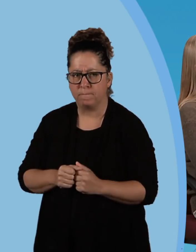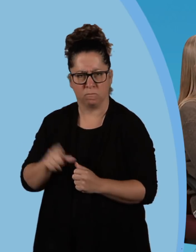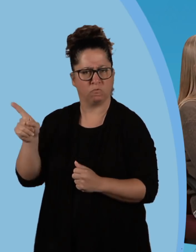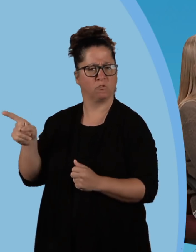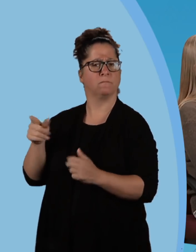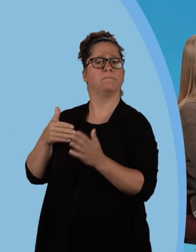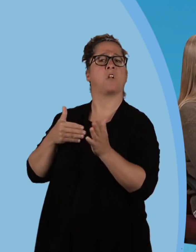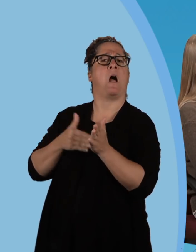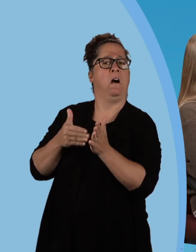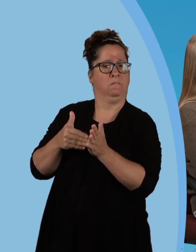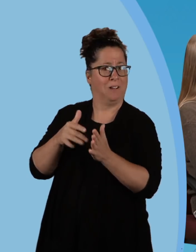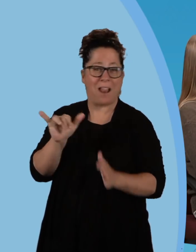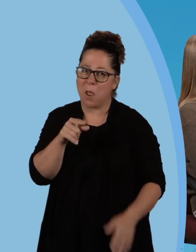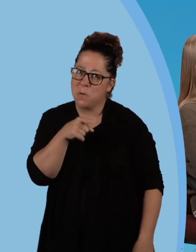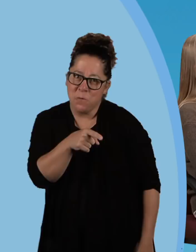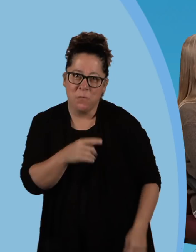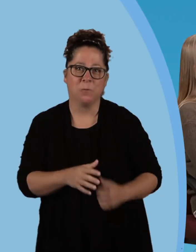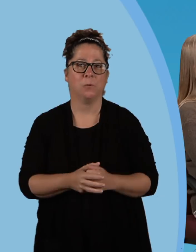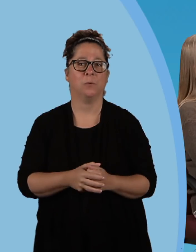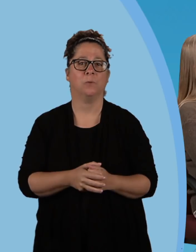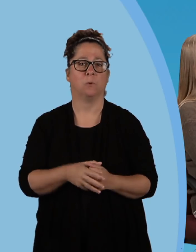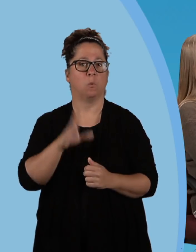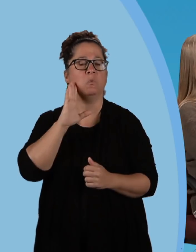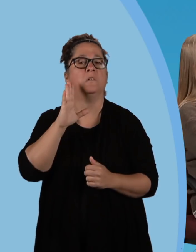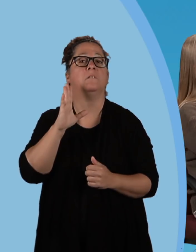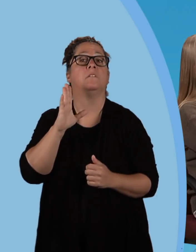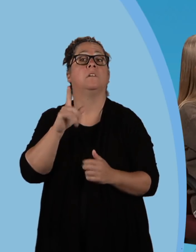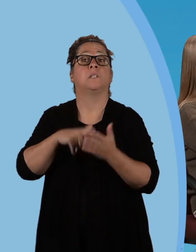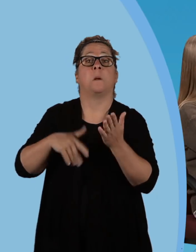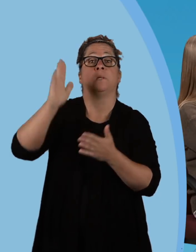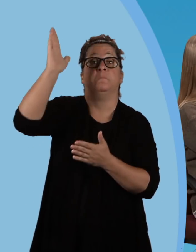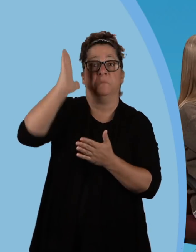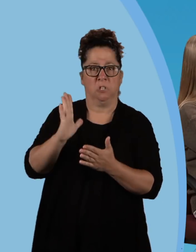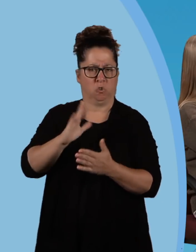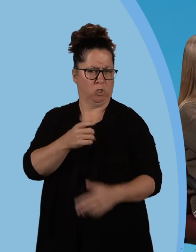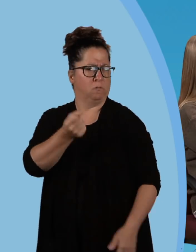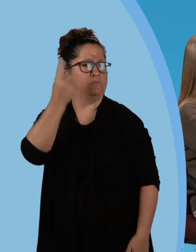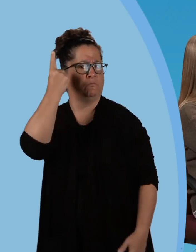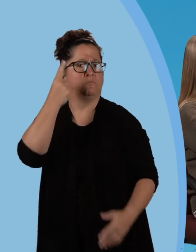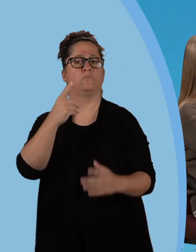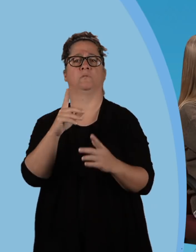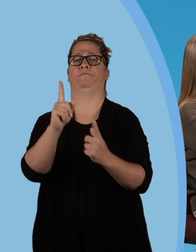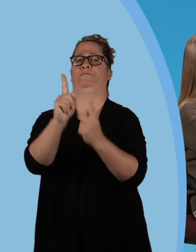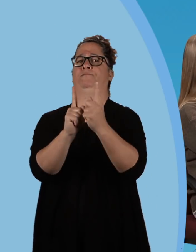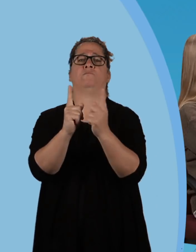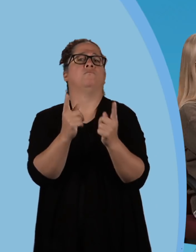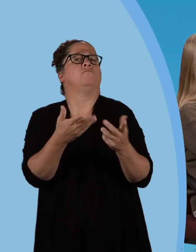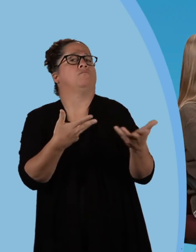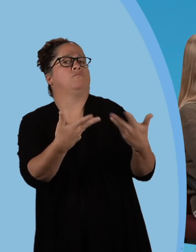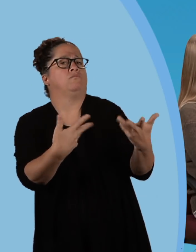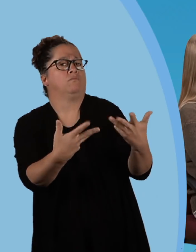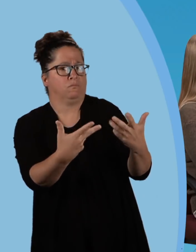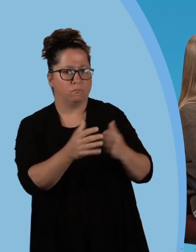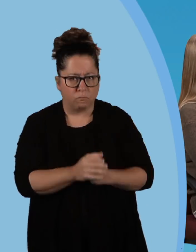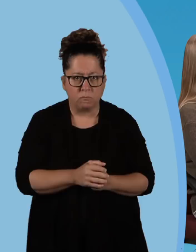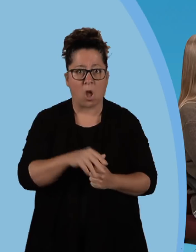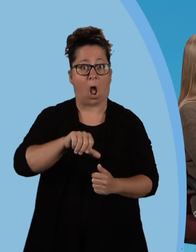And she often, like you, would, with some speakers she could understand them pretty well; other speakers she couldn't